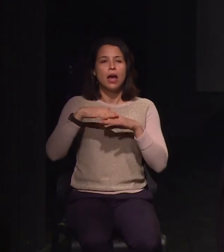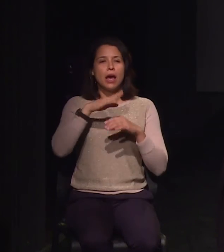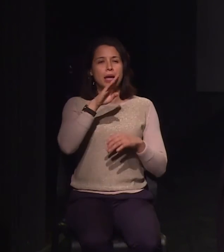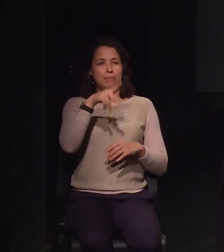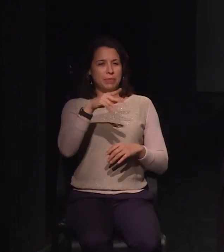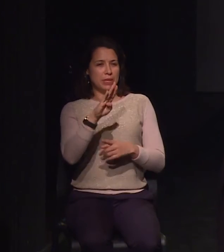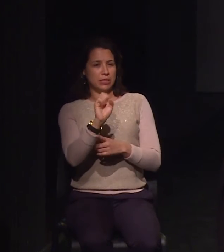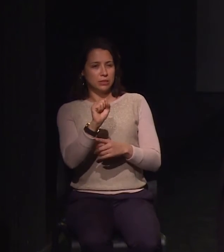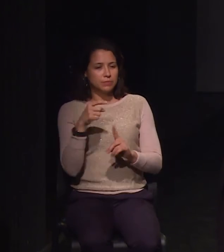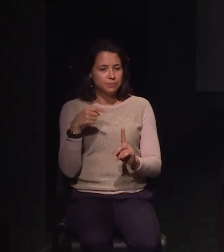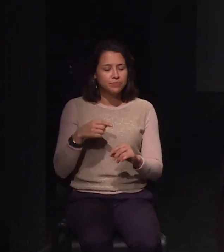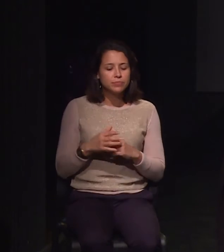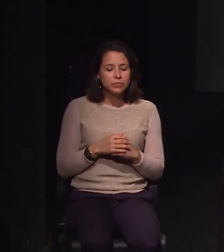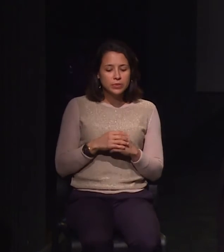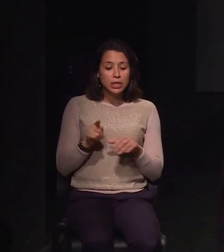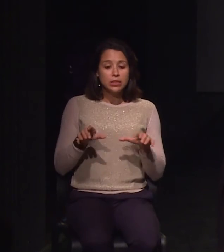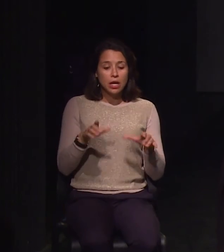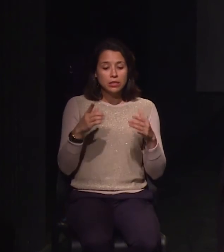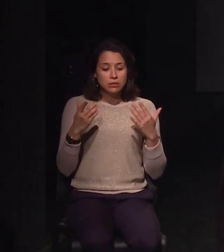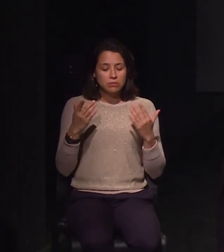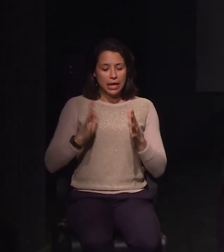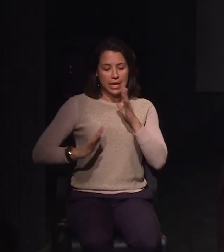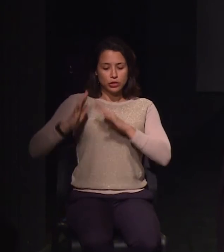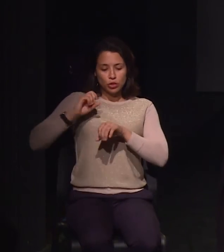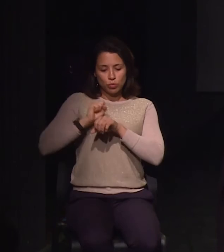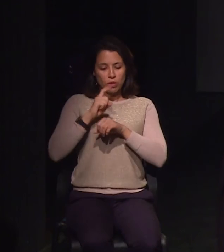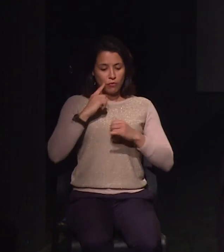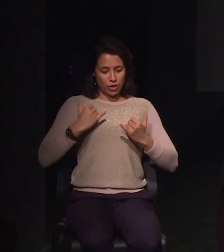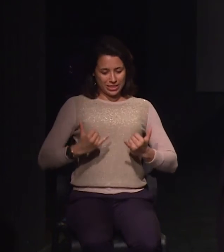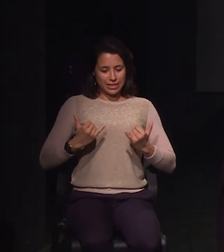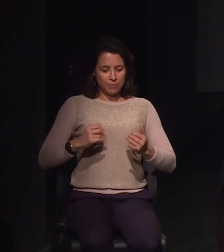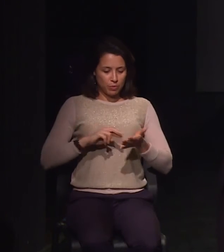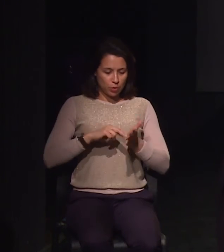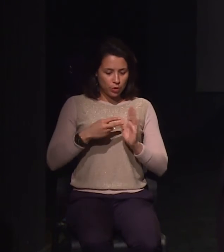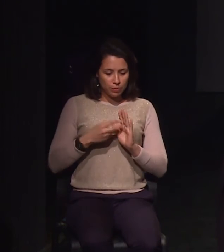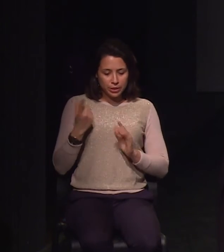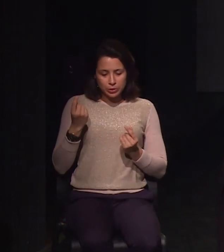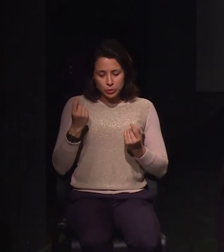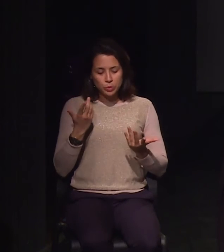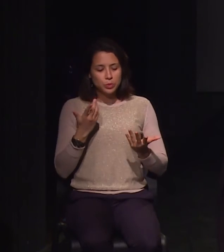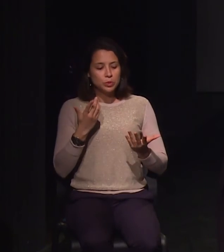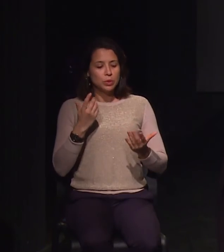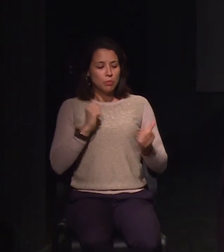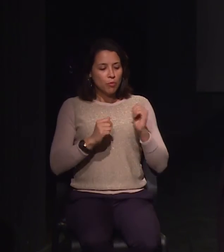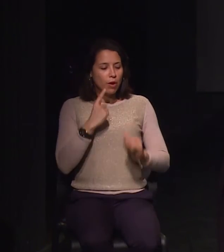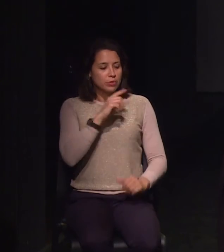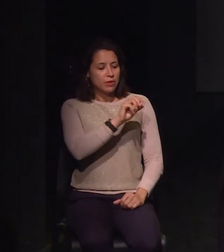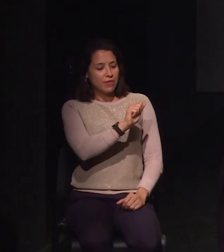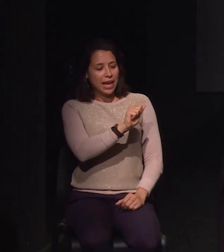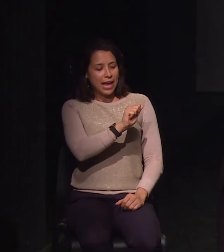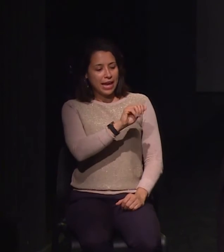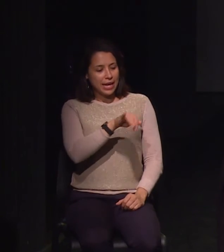purpose. He repurposed performances of Ajax for PTSD, for instance.